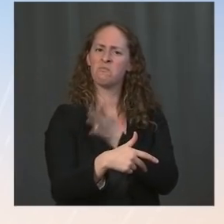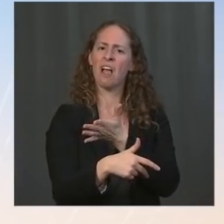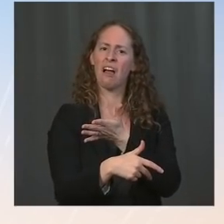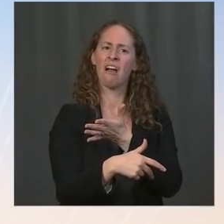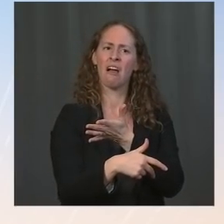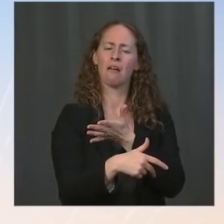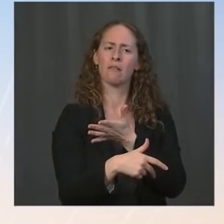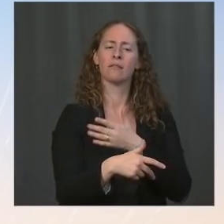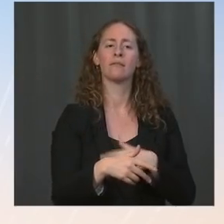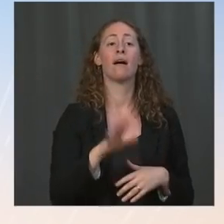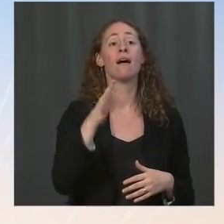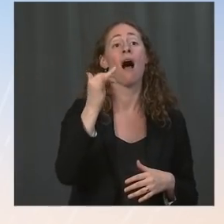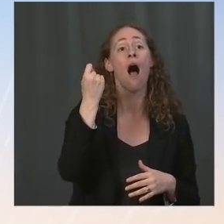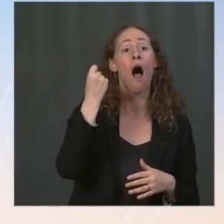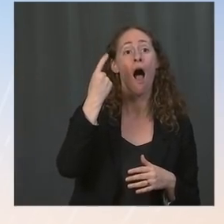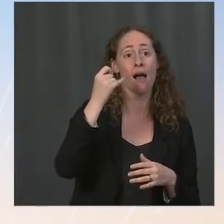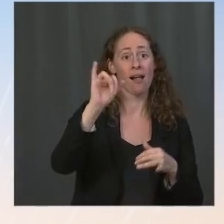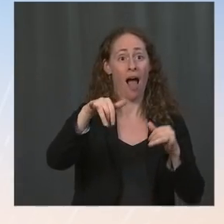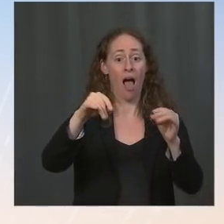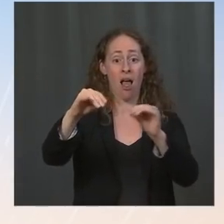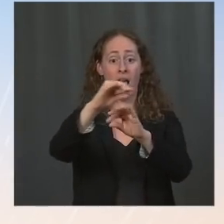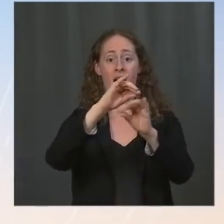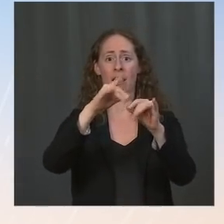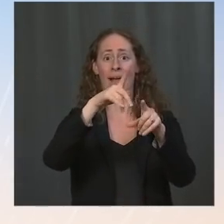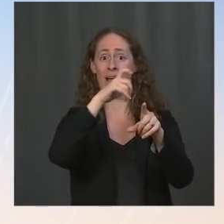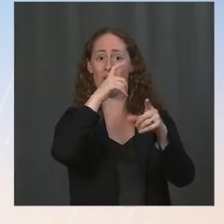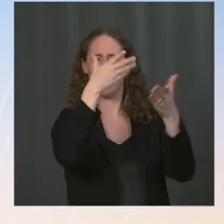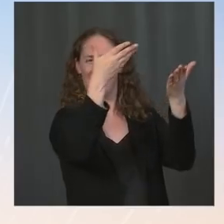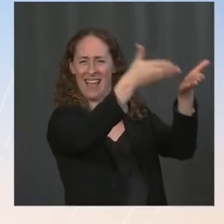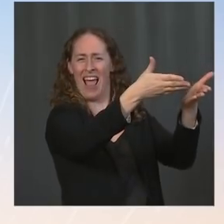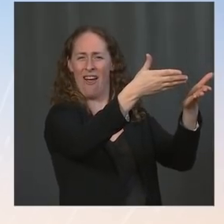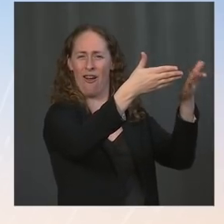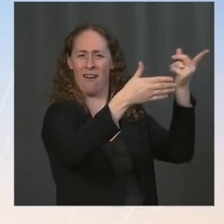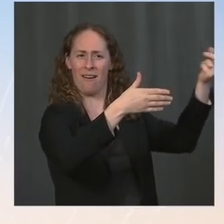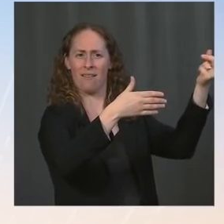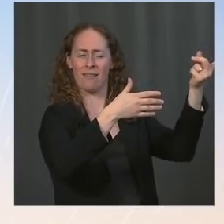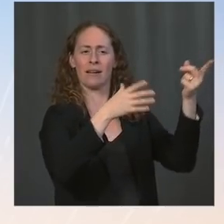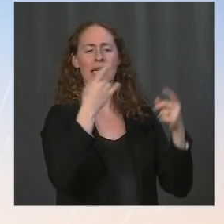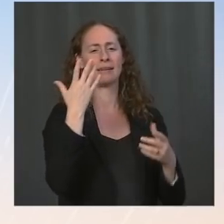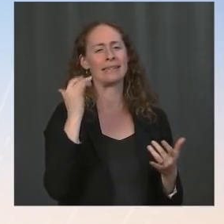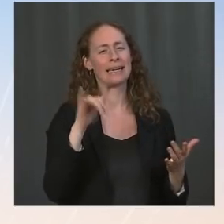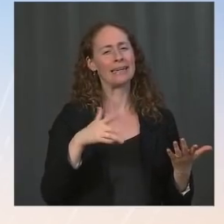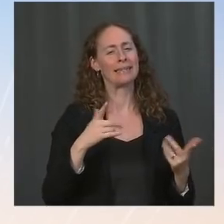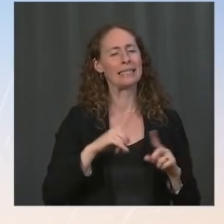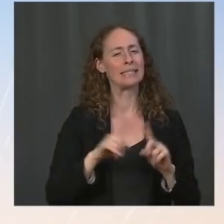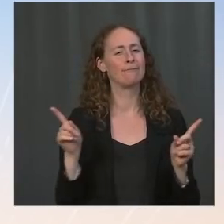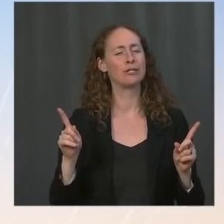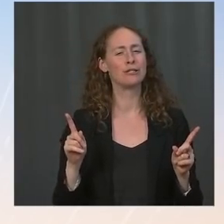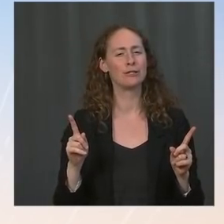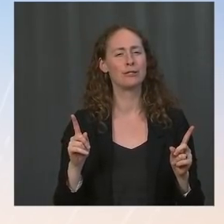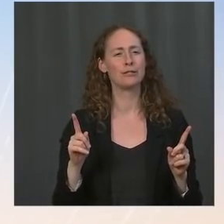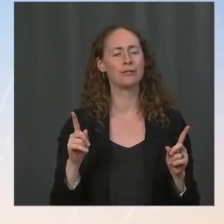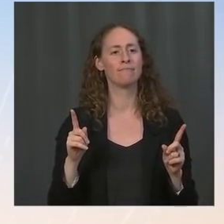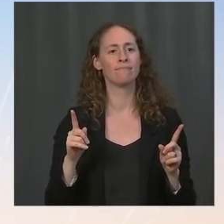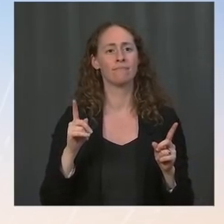And I think we can all agree there's a big difference between providing a list of people who want to depart proactively